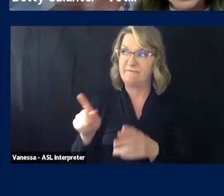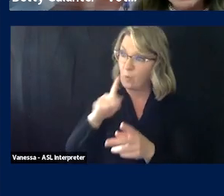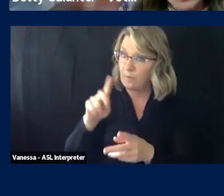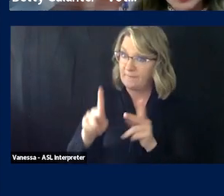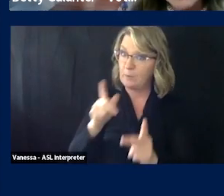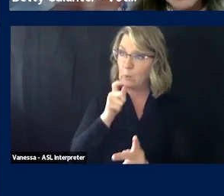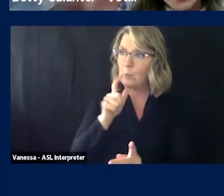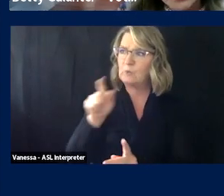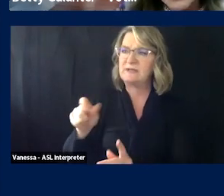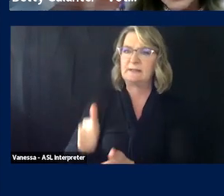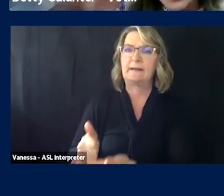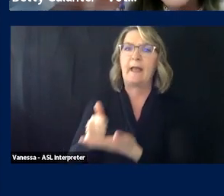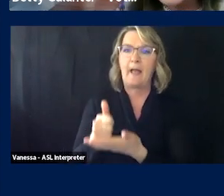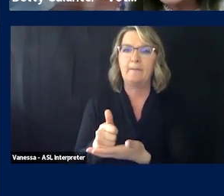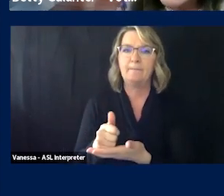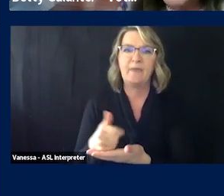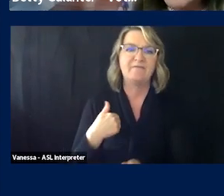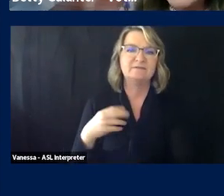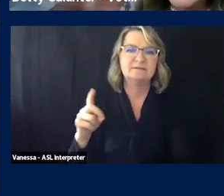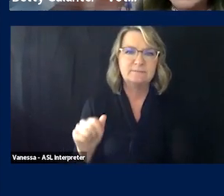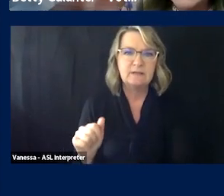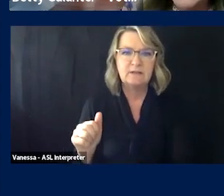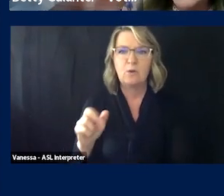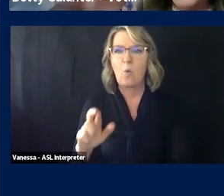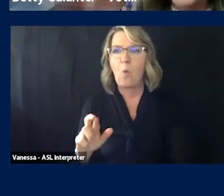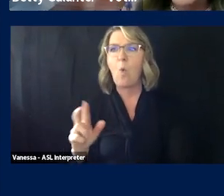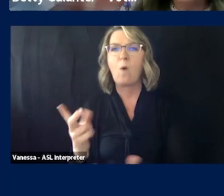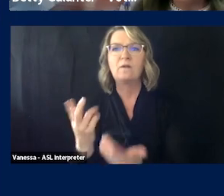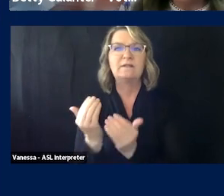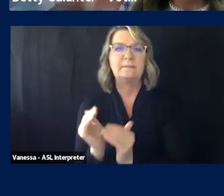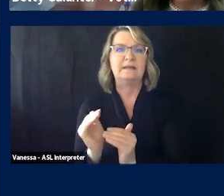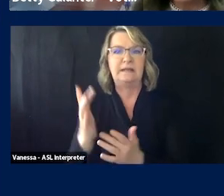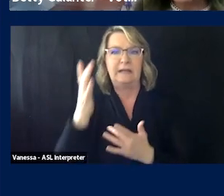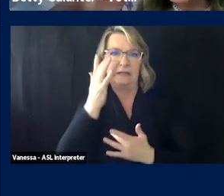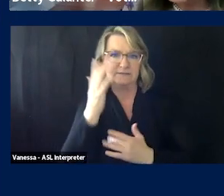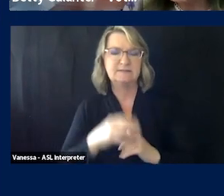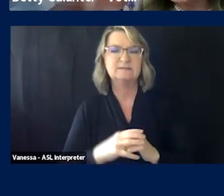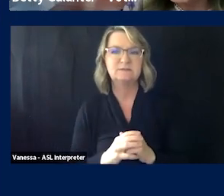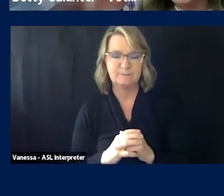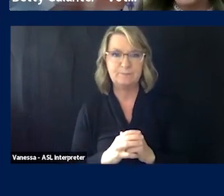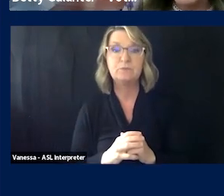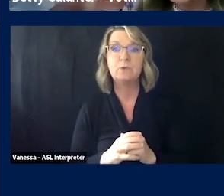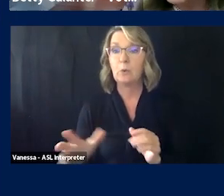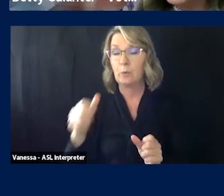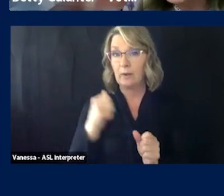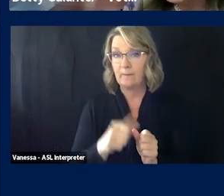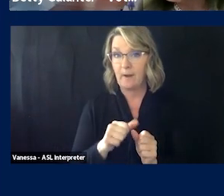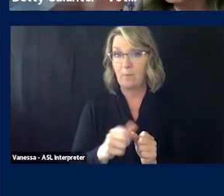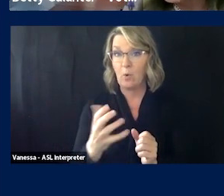provided for voters who want any voting assistance due to a physical disability or confining illness